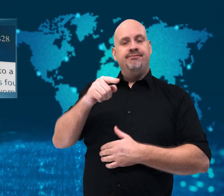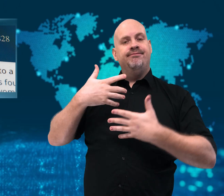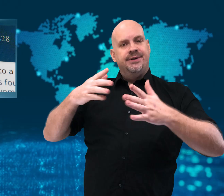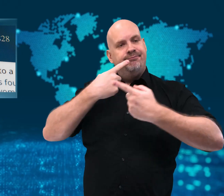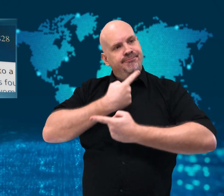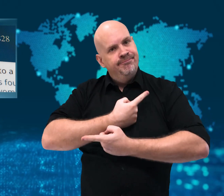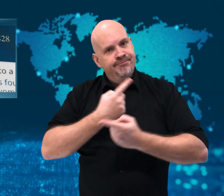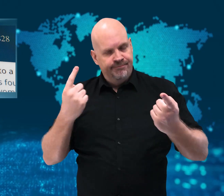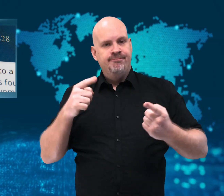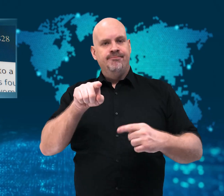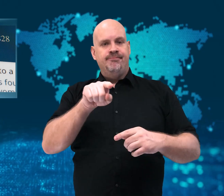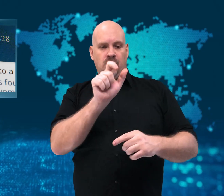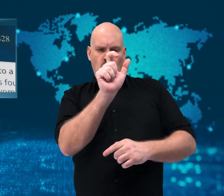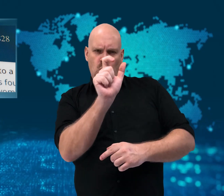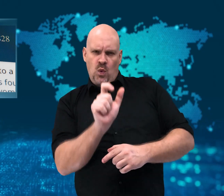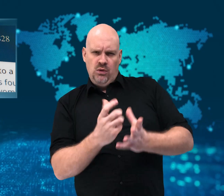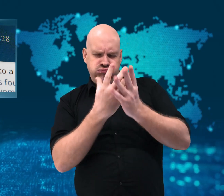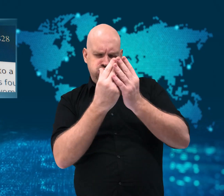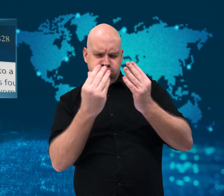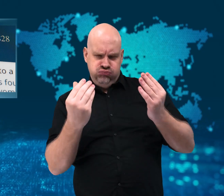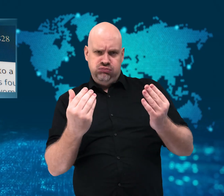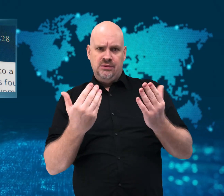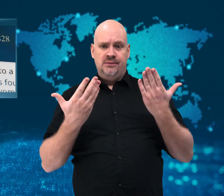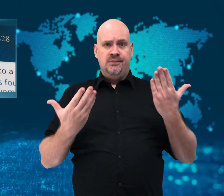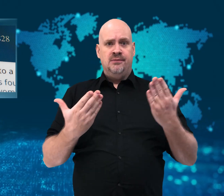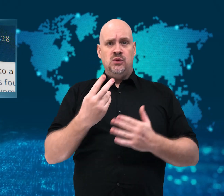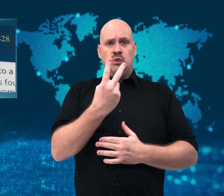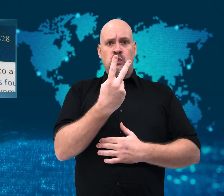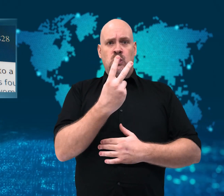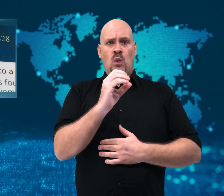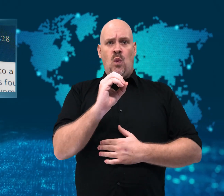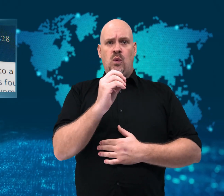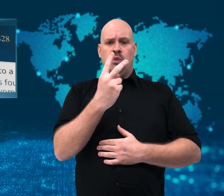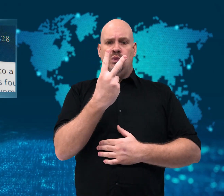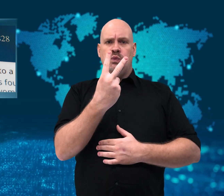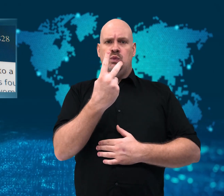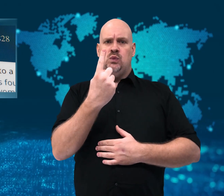the 2021 “word of the year.”